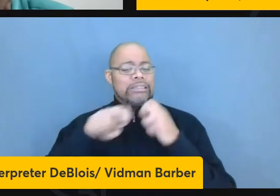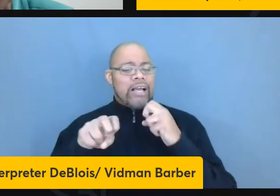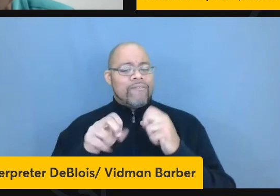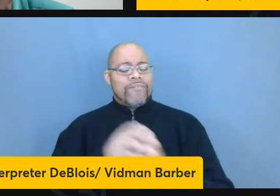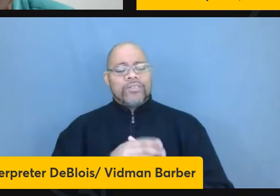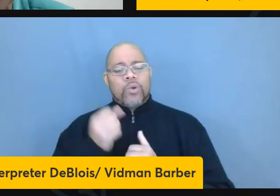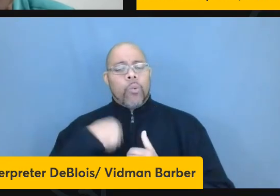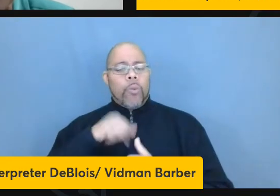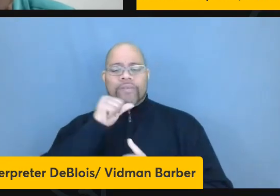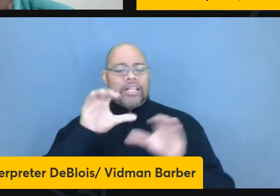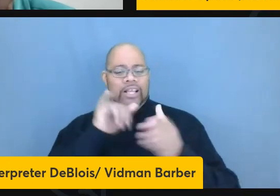not done that.